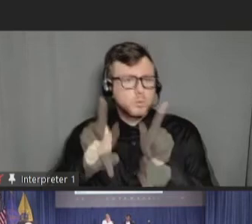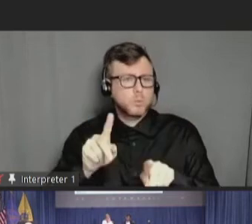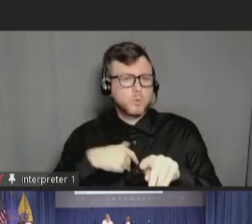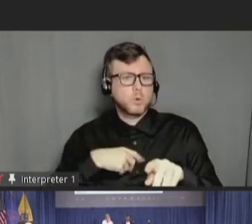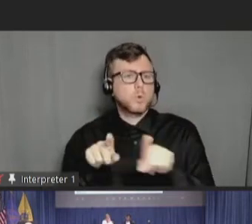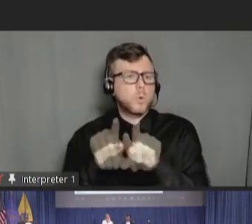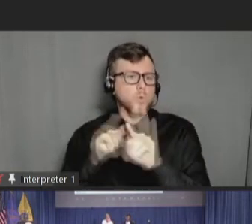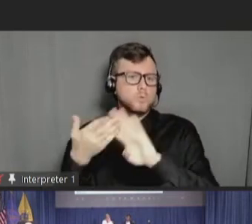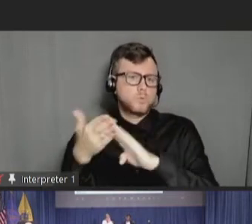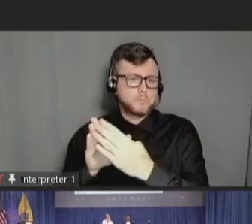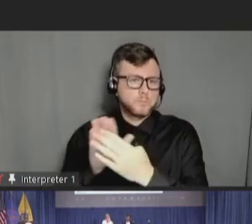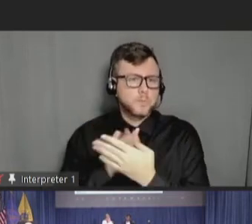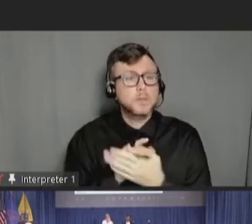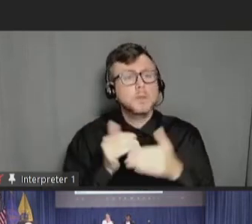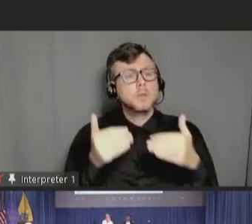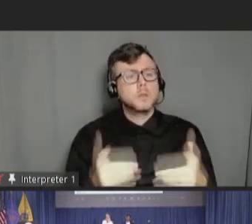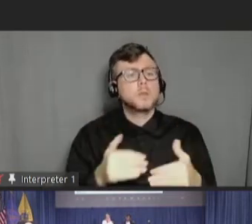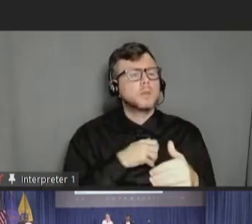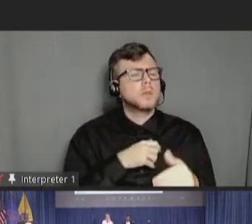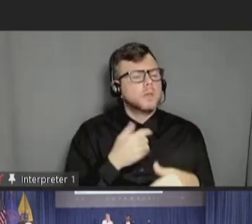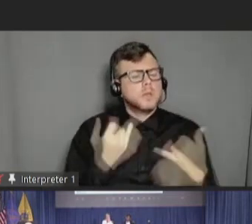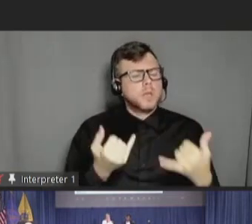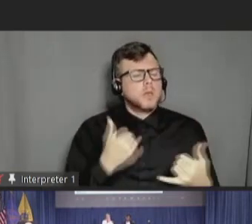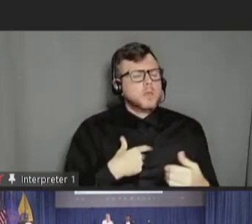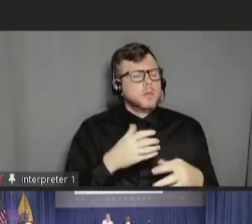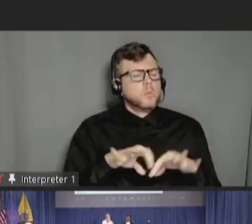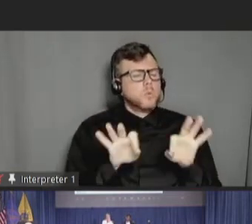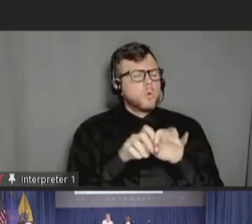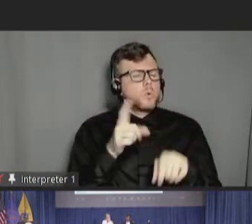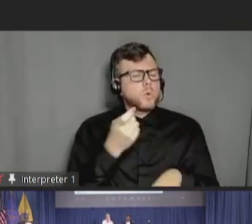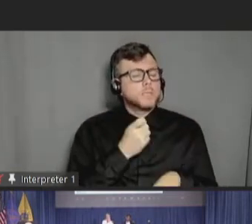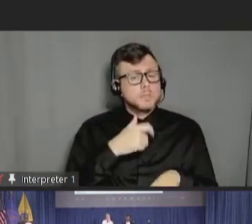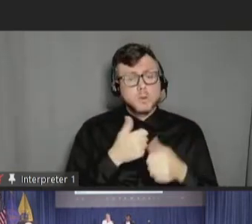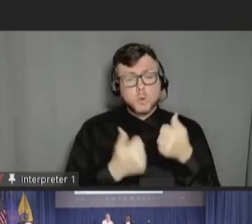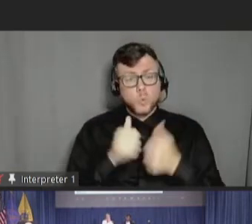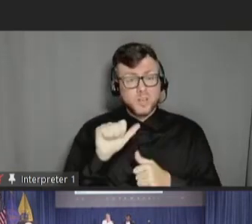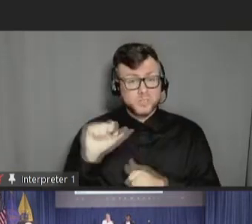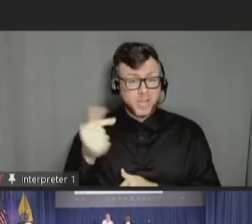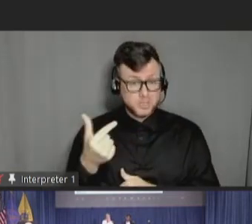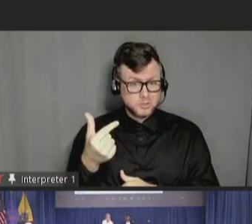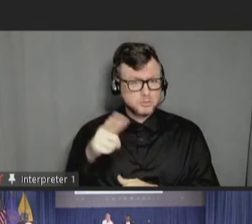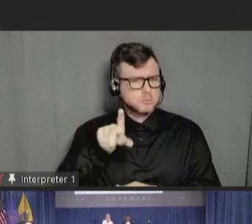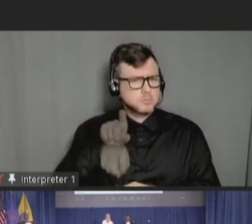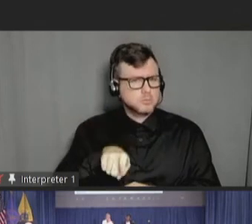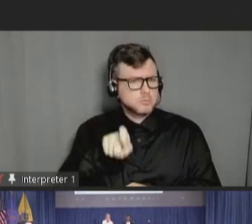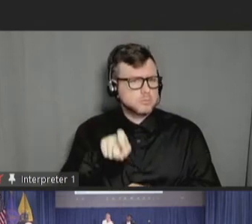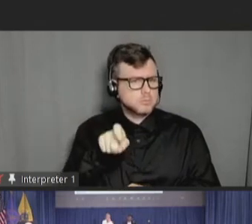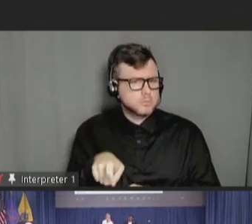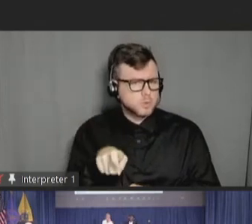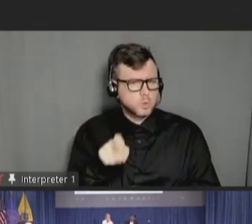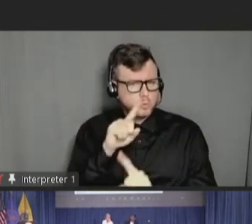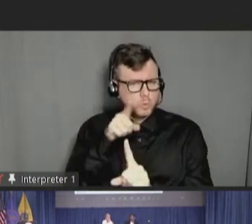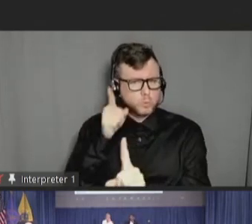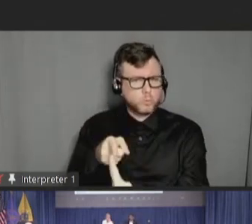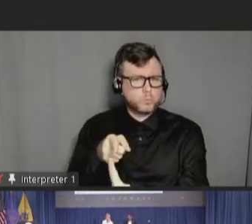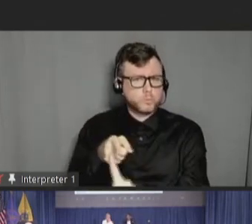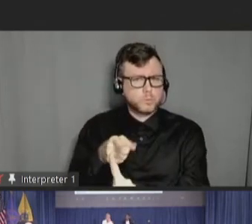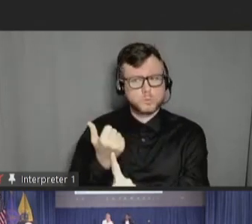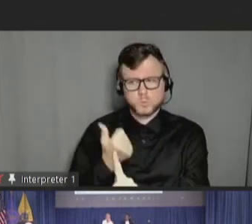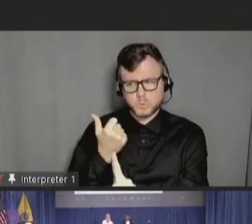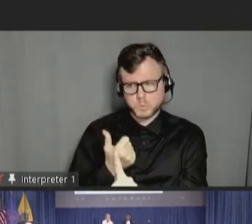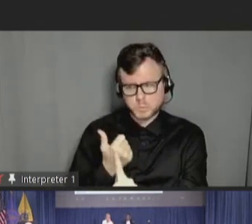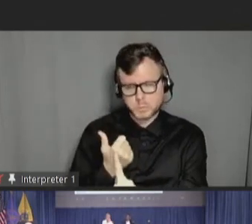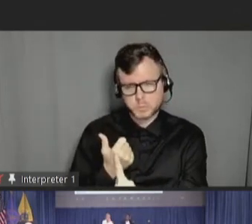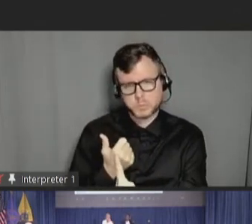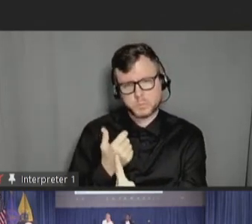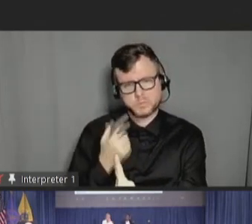And so, the real question is what antigens then should be -- should we target in -- to get to